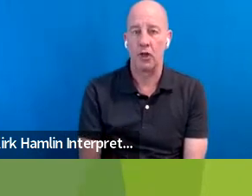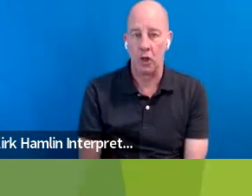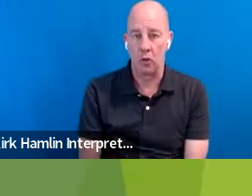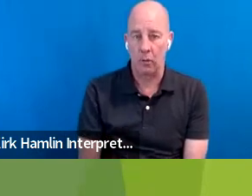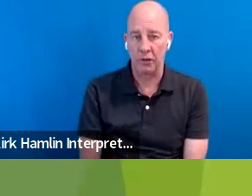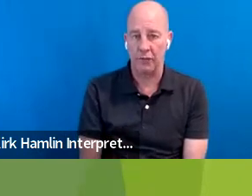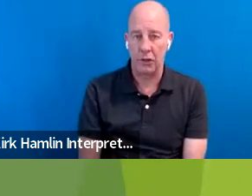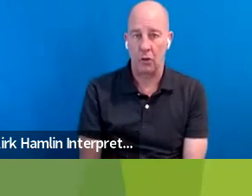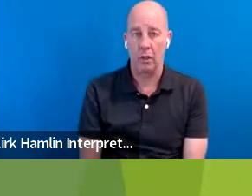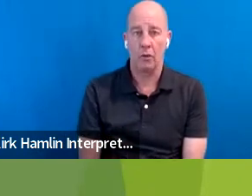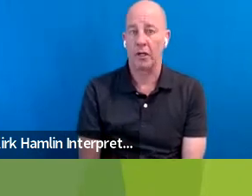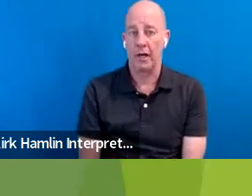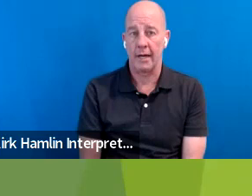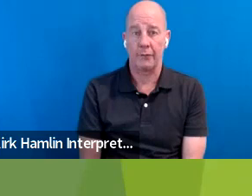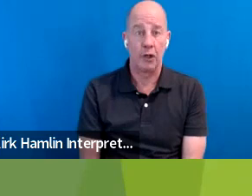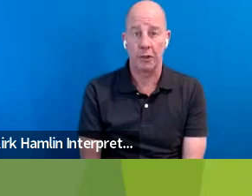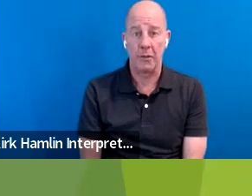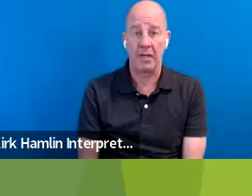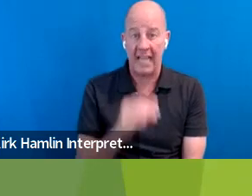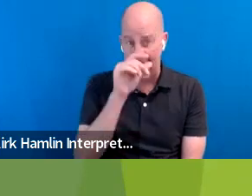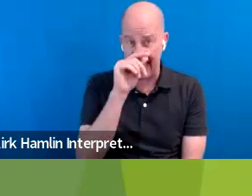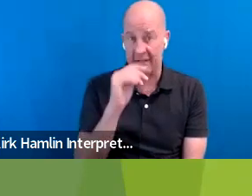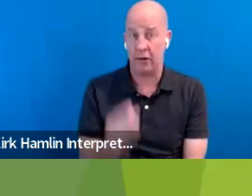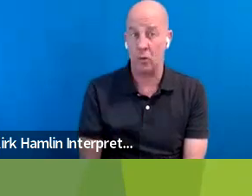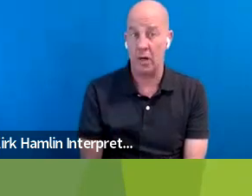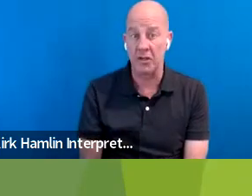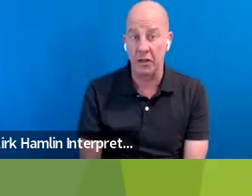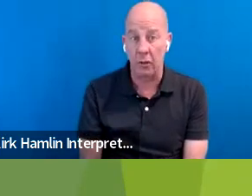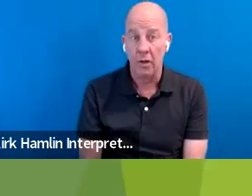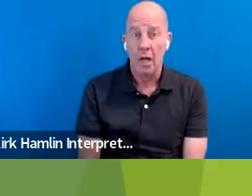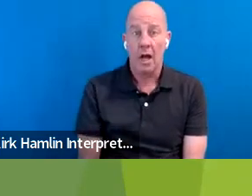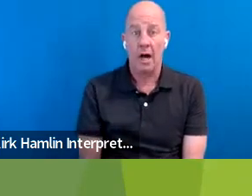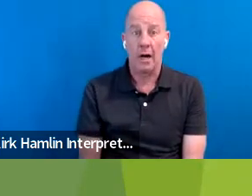for you, what works for your community. I can't tell you what to do.